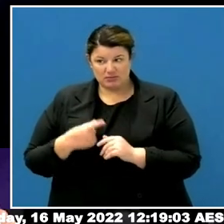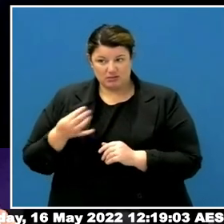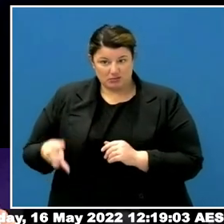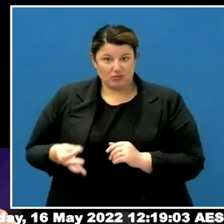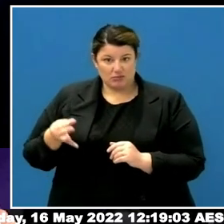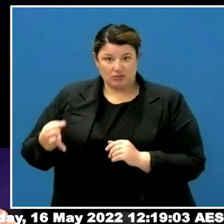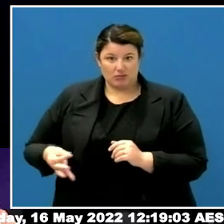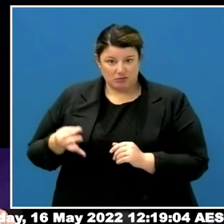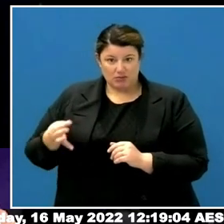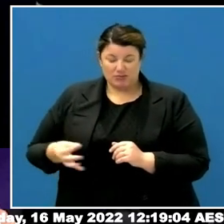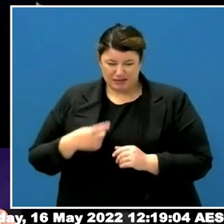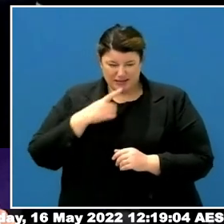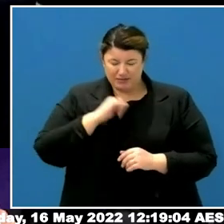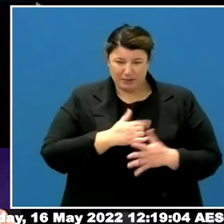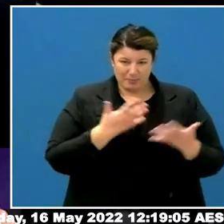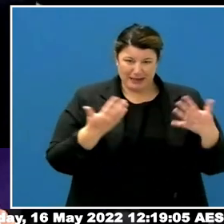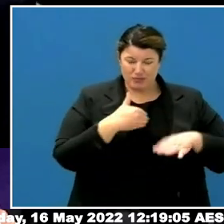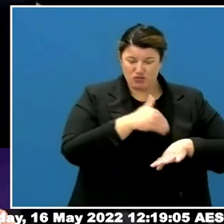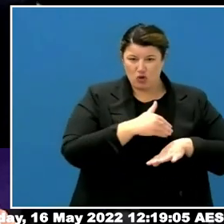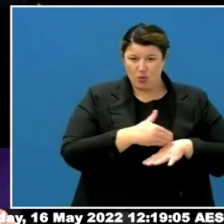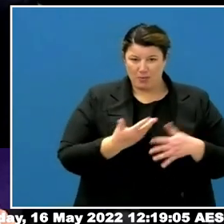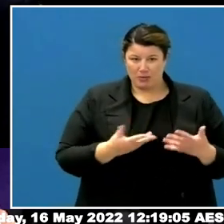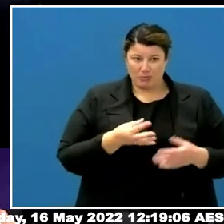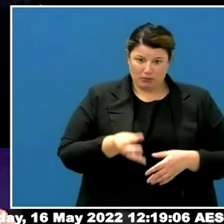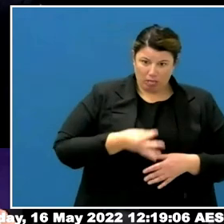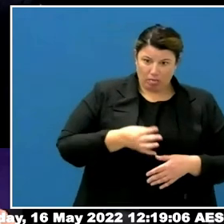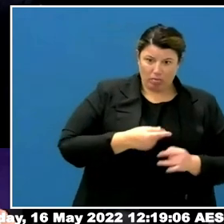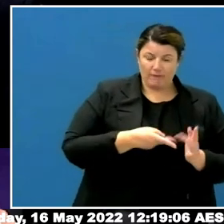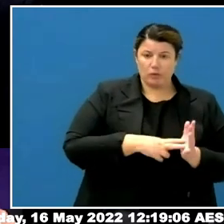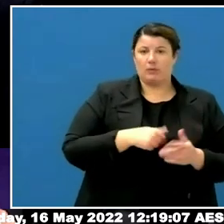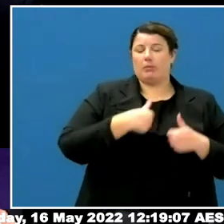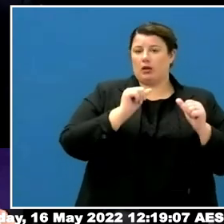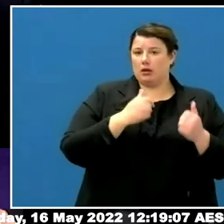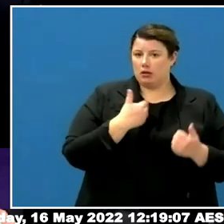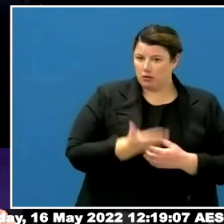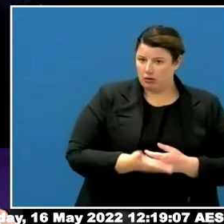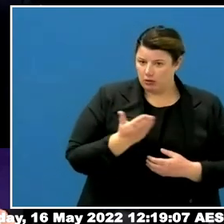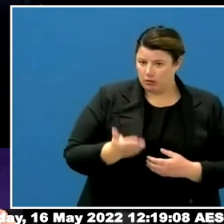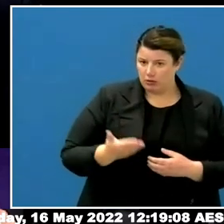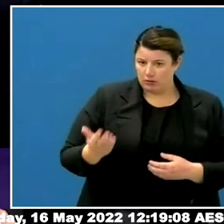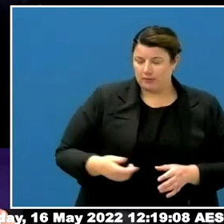Yes. MR FOGARTY: Then they refer to a dollar value problem.